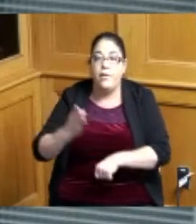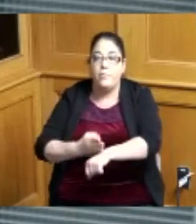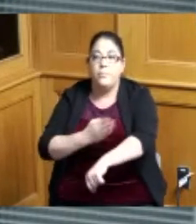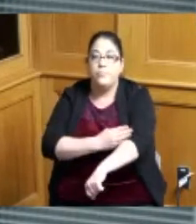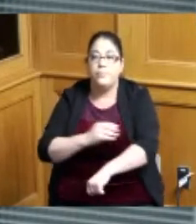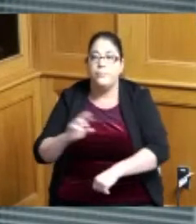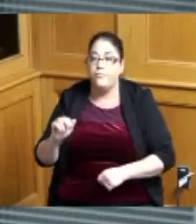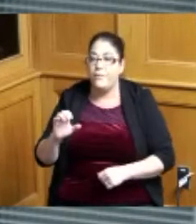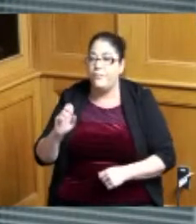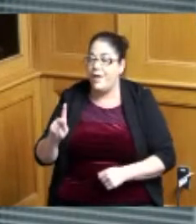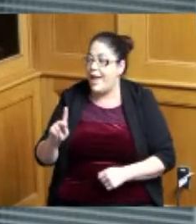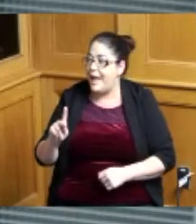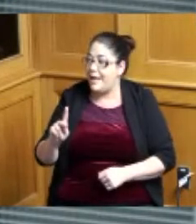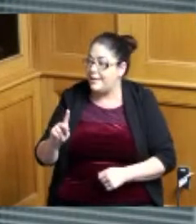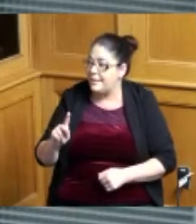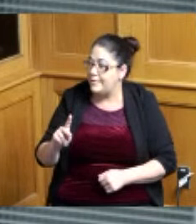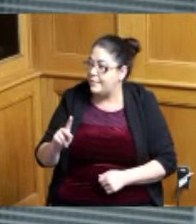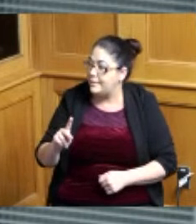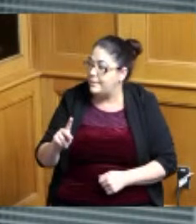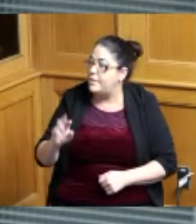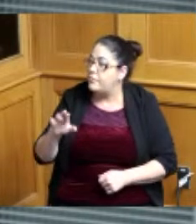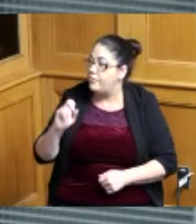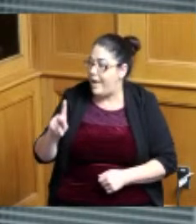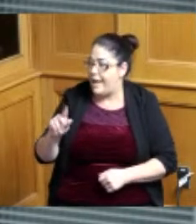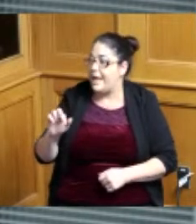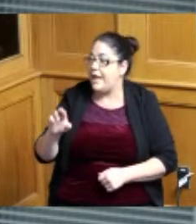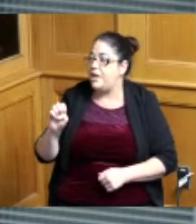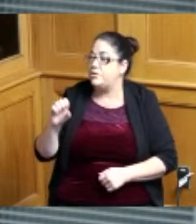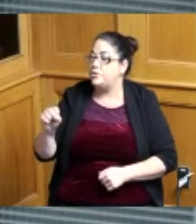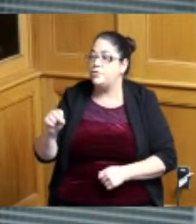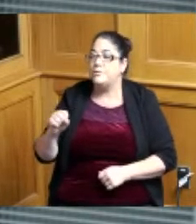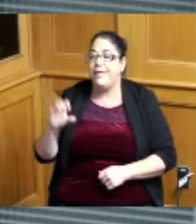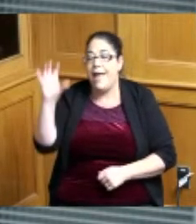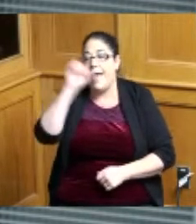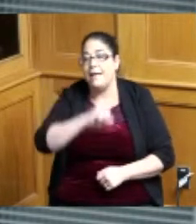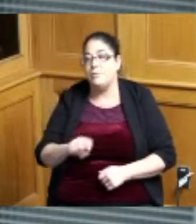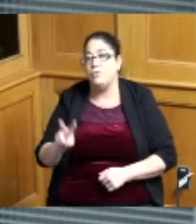to the cheviot corp the Engineer's estimate is two million eight hundred seventy five thousand